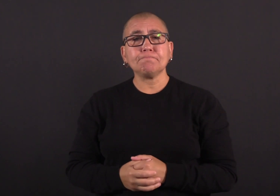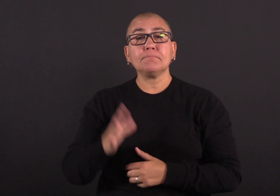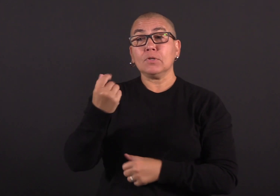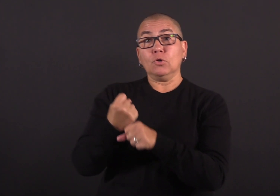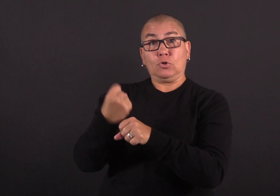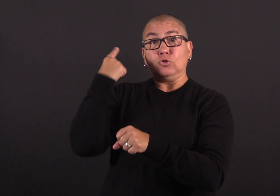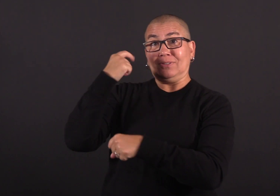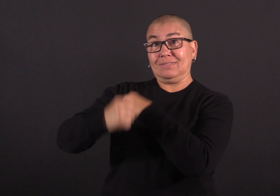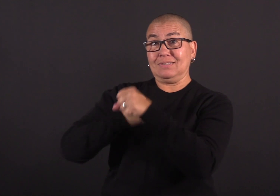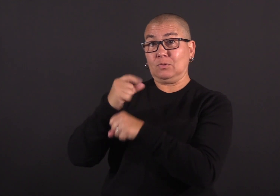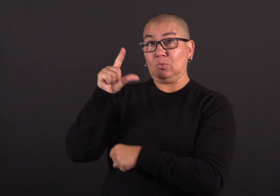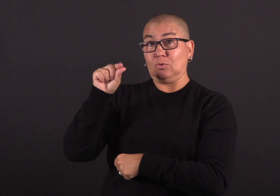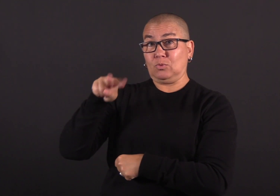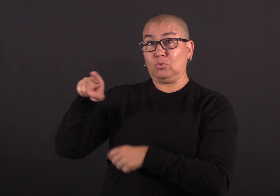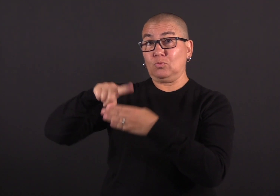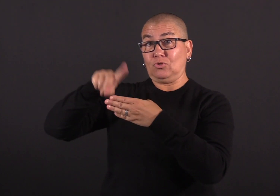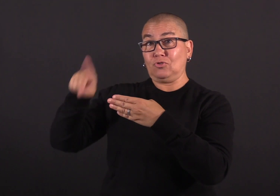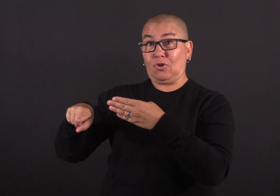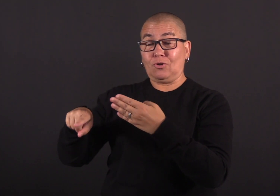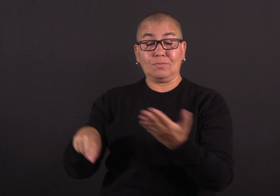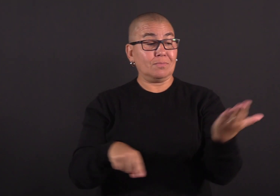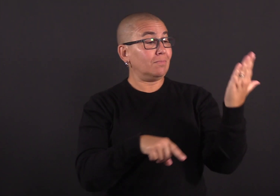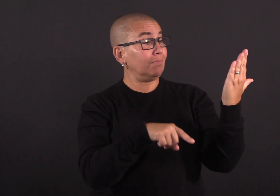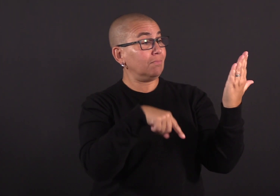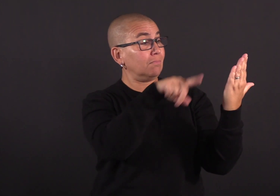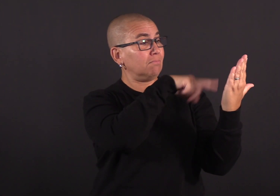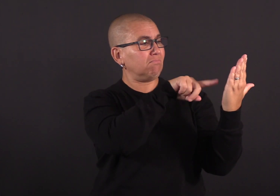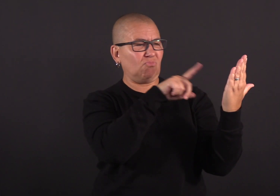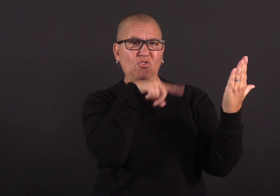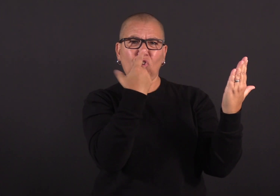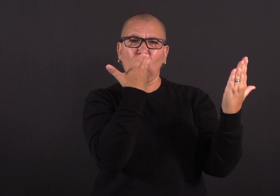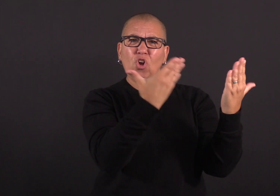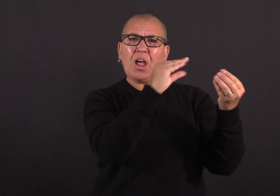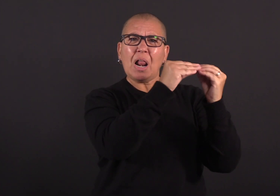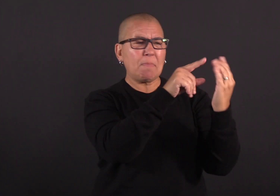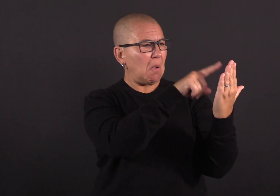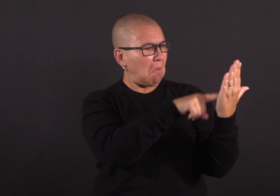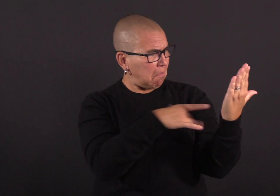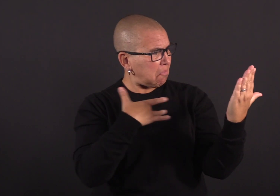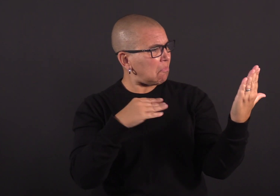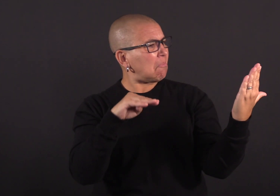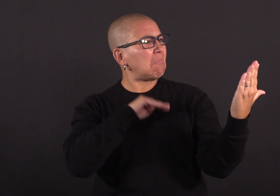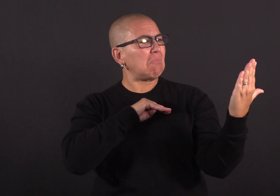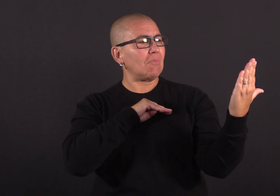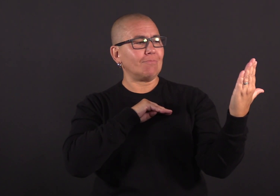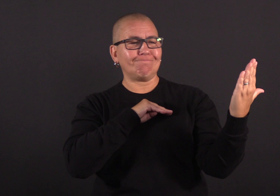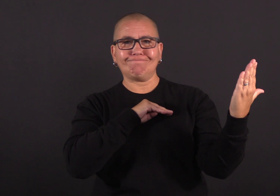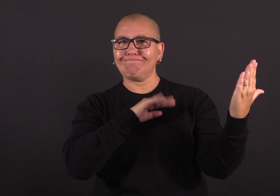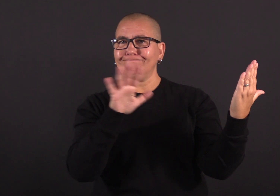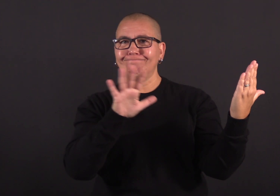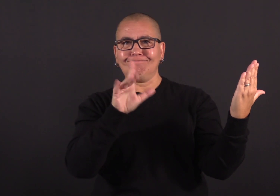• Overall vaccination rates hide disparities: While Black, Latino and white residents of